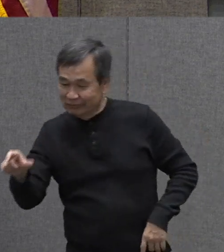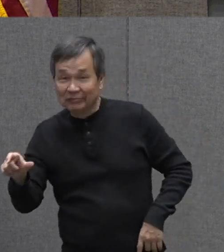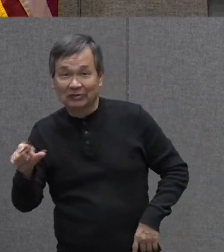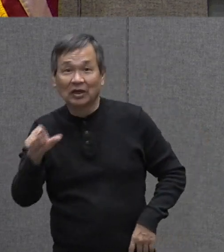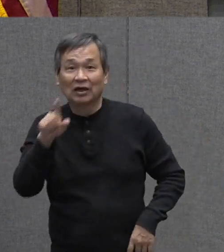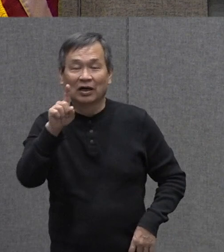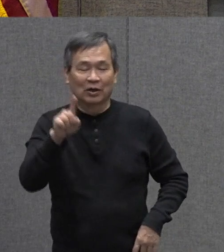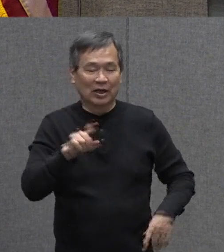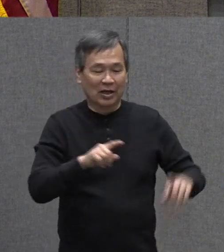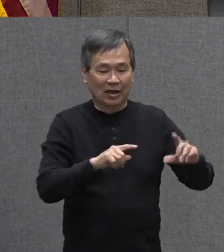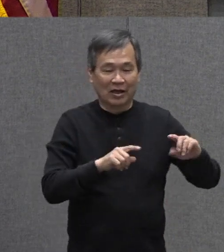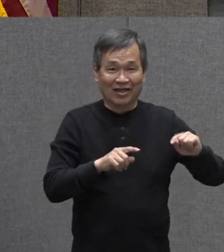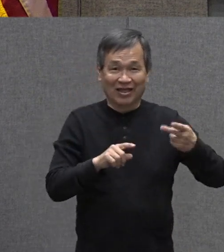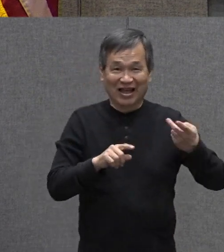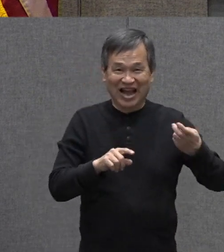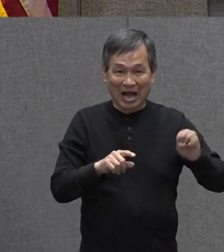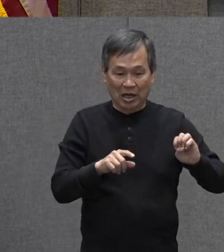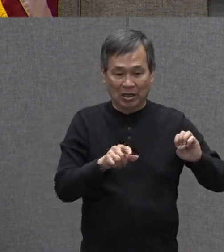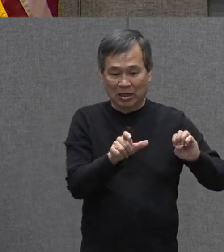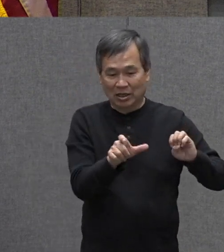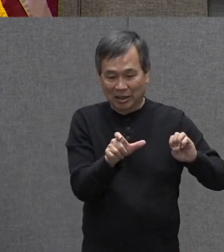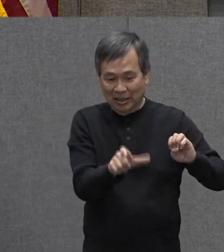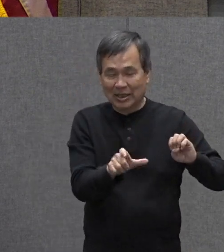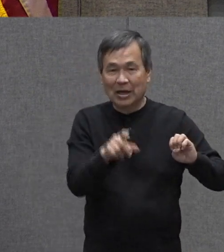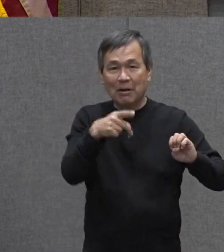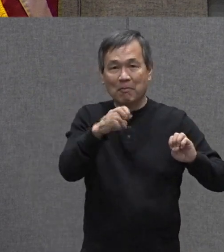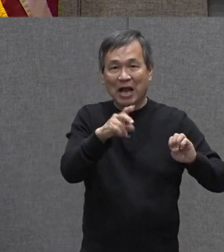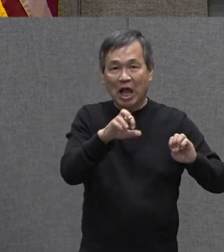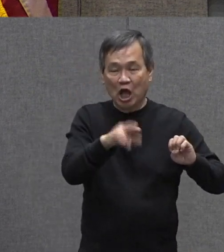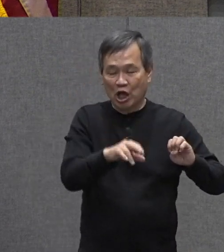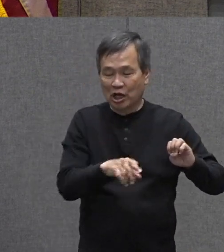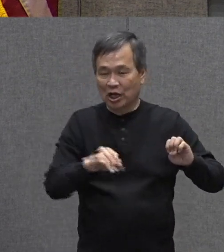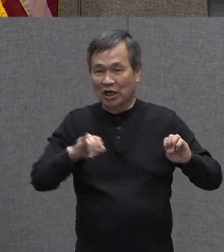The pear is green.